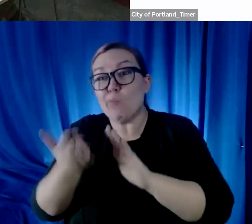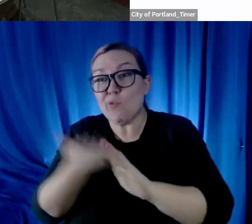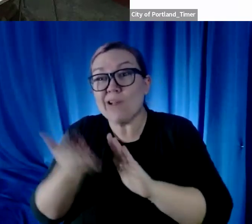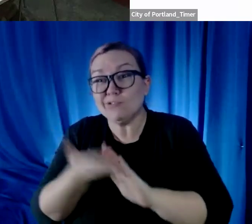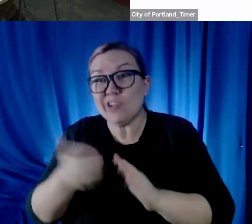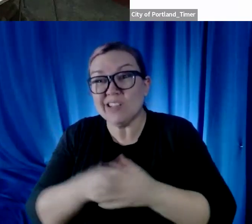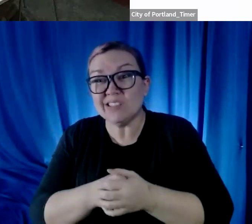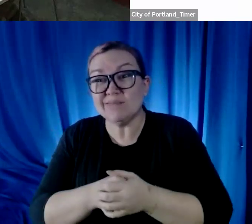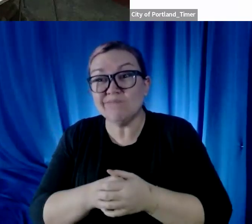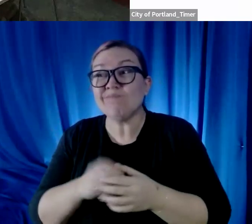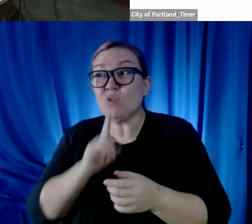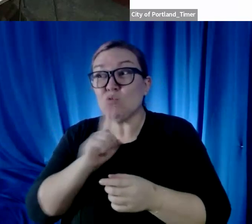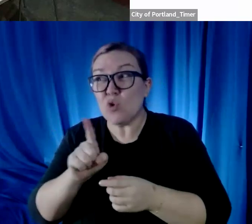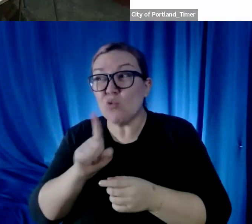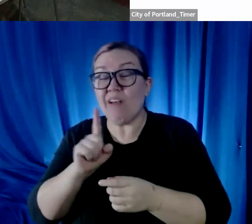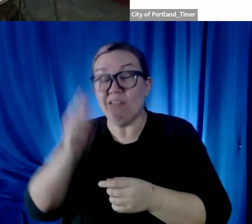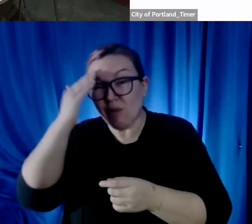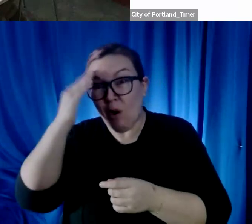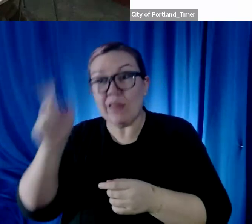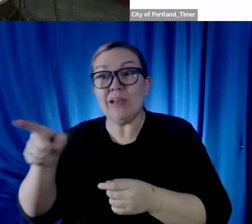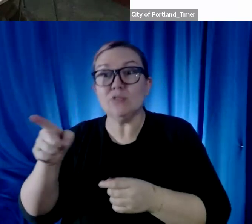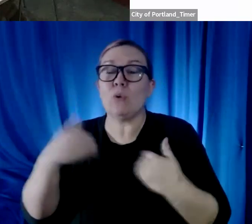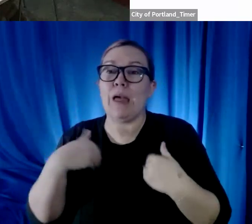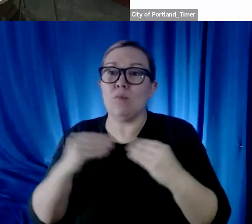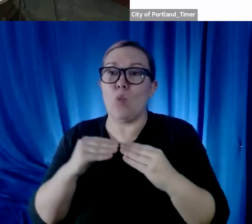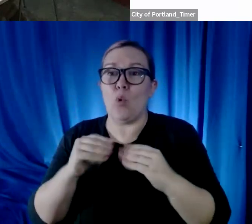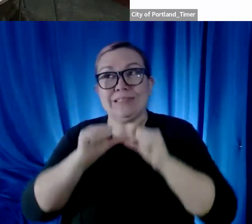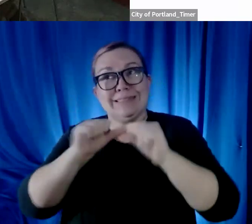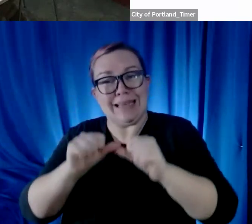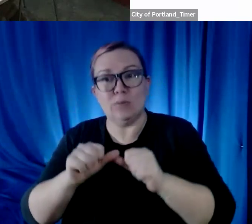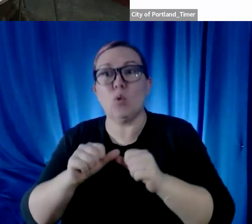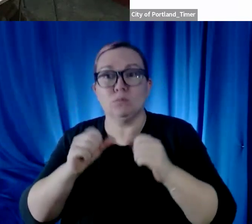Their practical knowledge will yield more sustainable solutions than cuts alone.